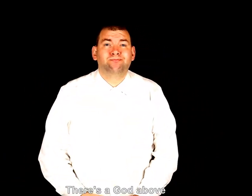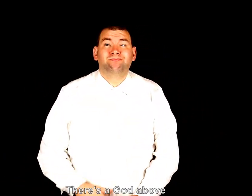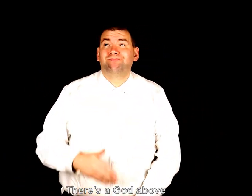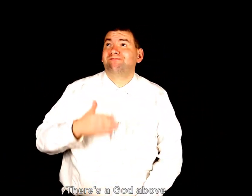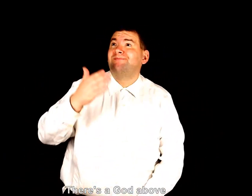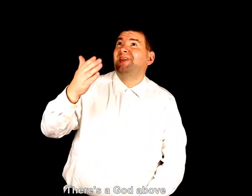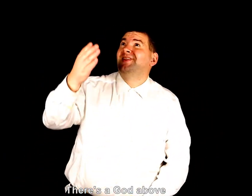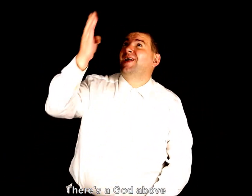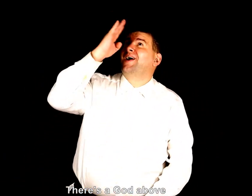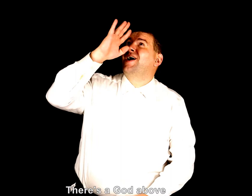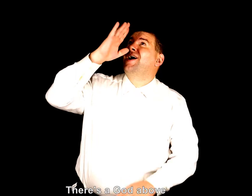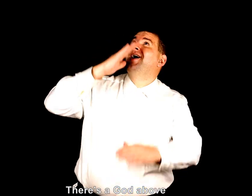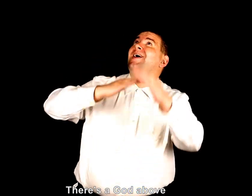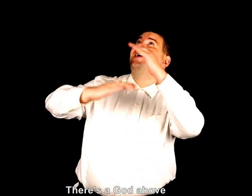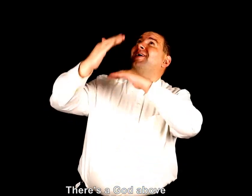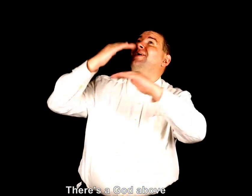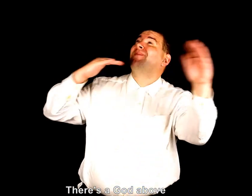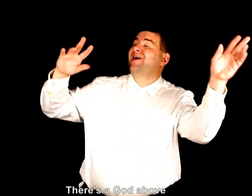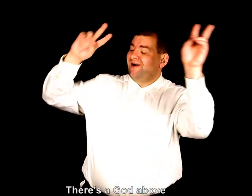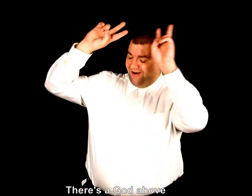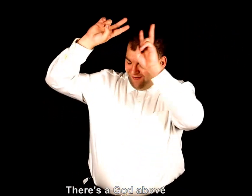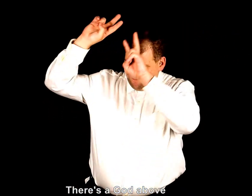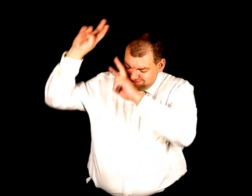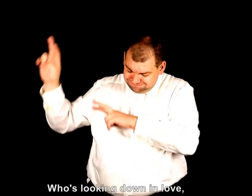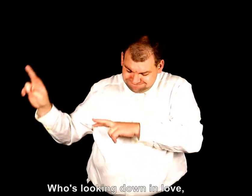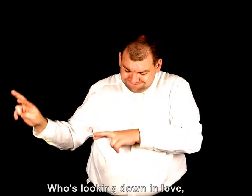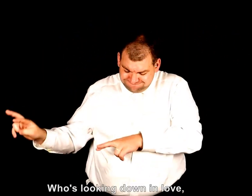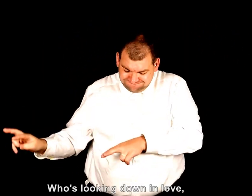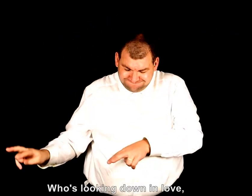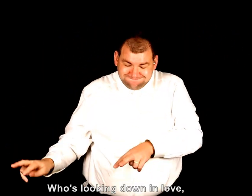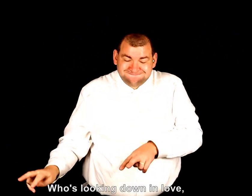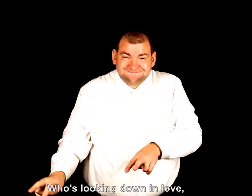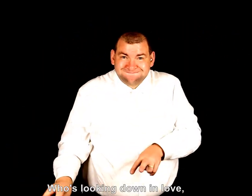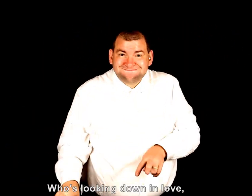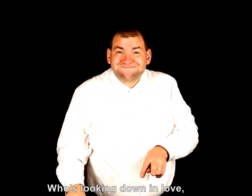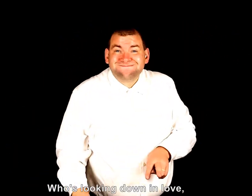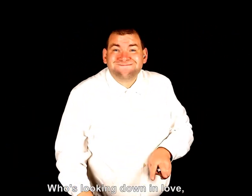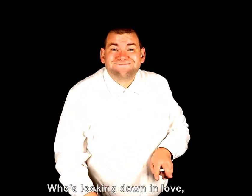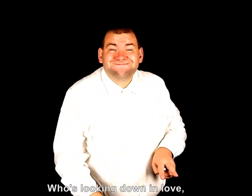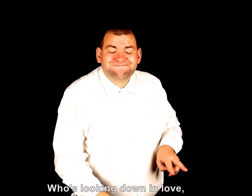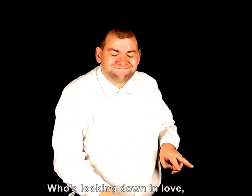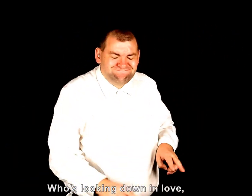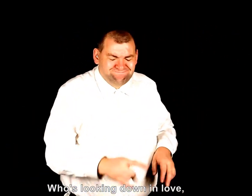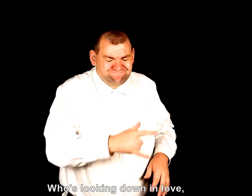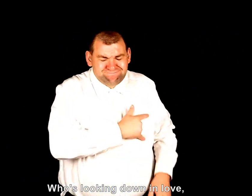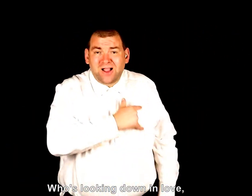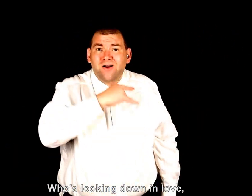There's a God above Who's looking down in love,